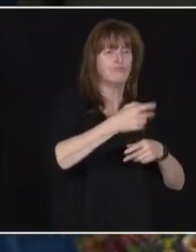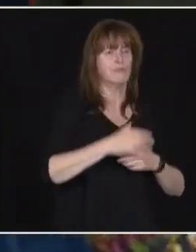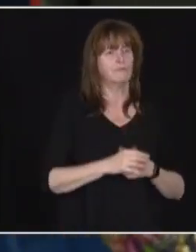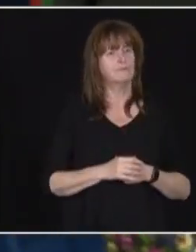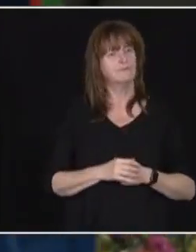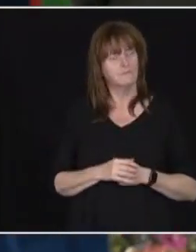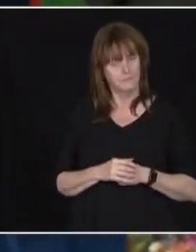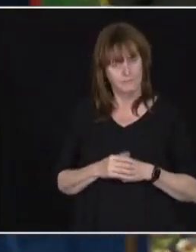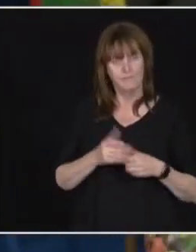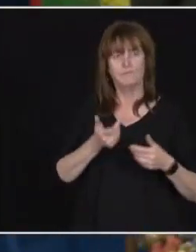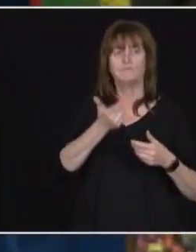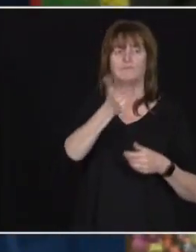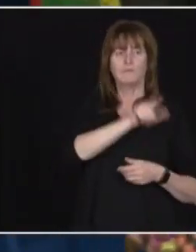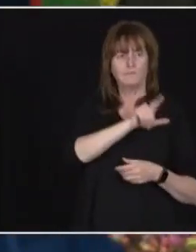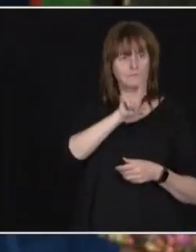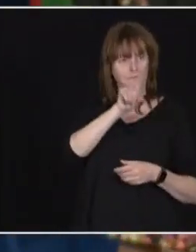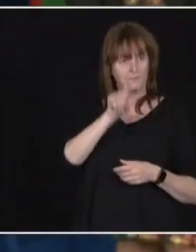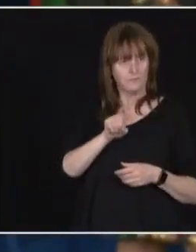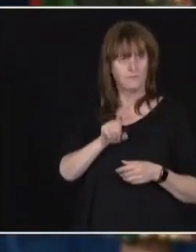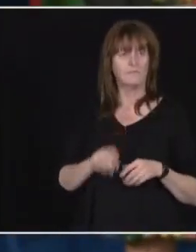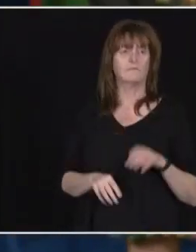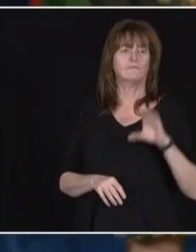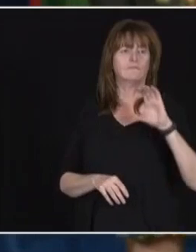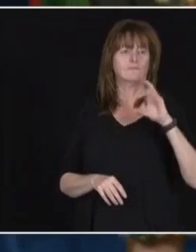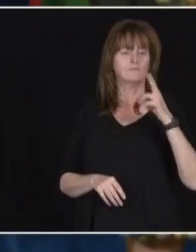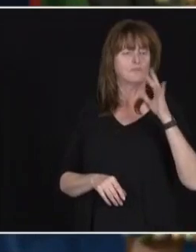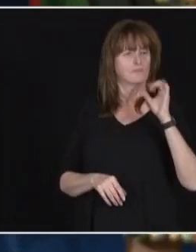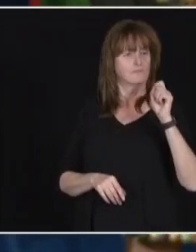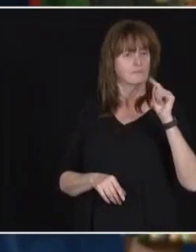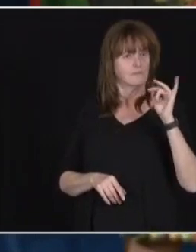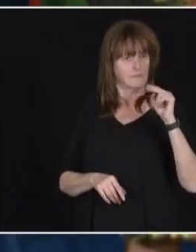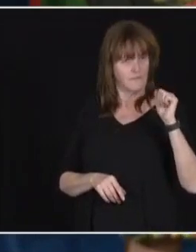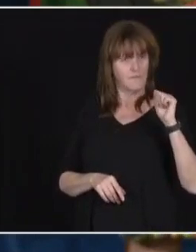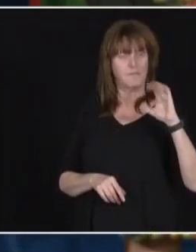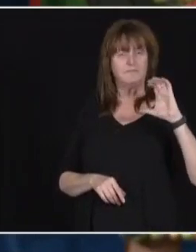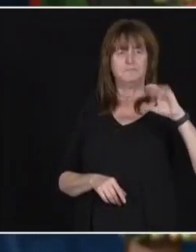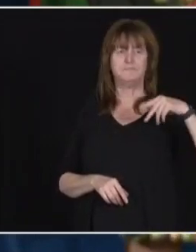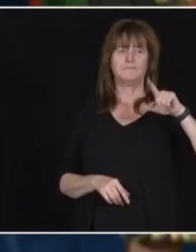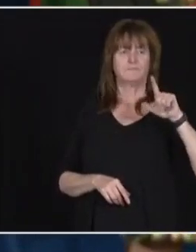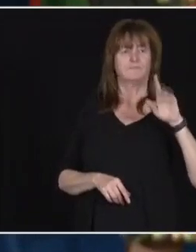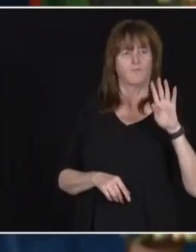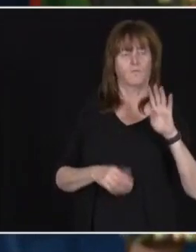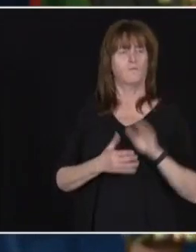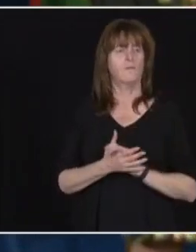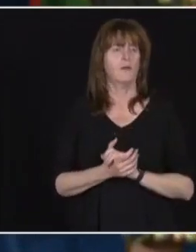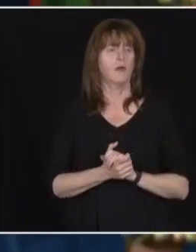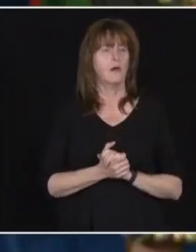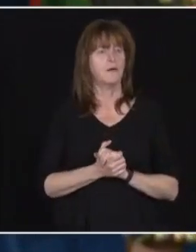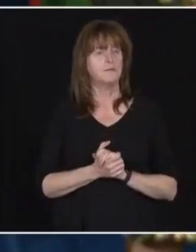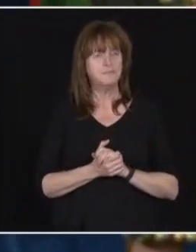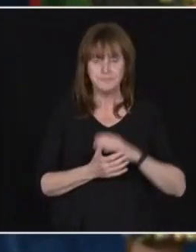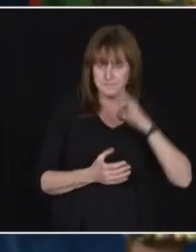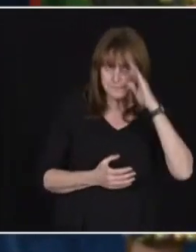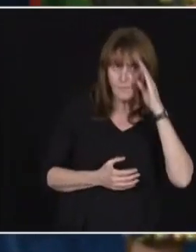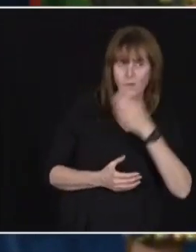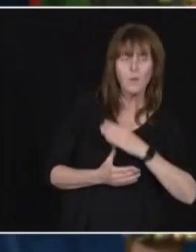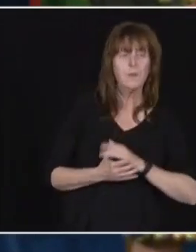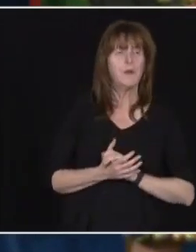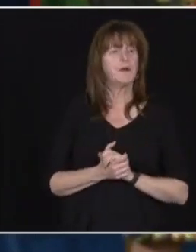Next question. Next question comes from Christina. Hello,